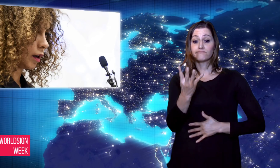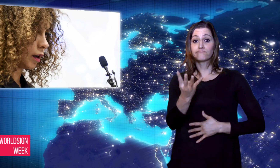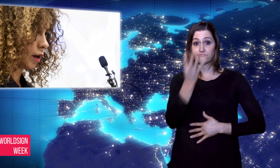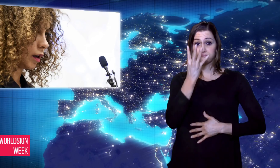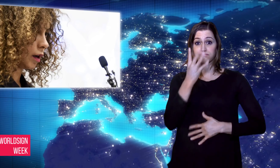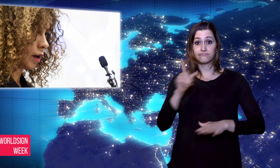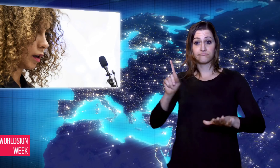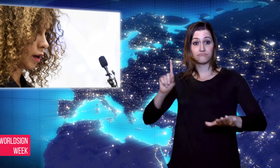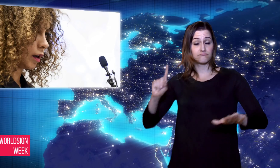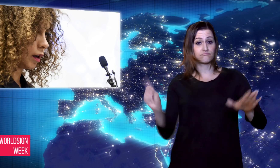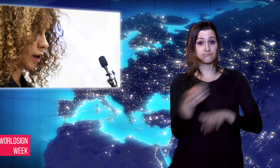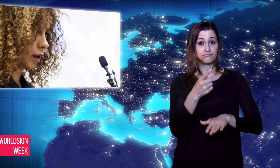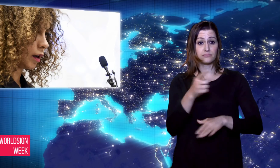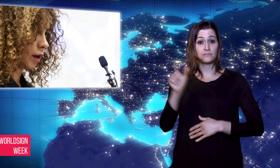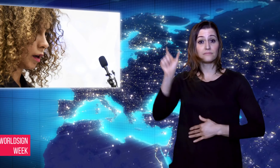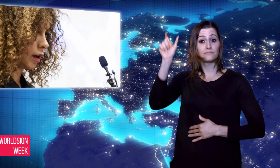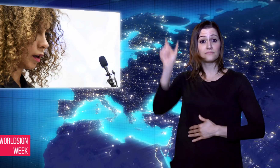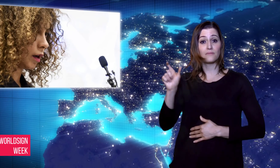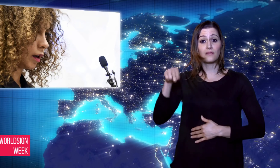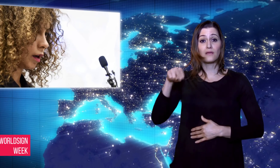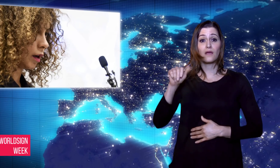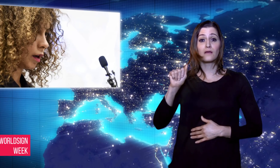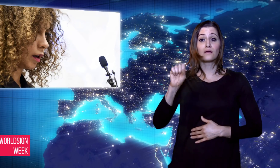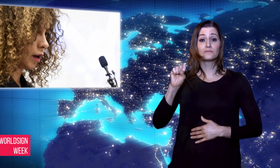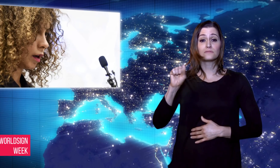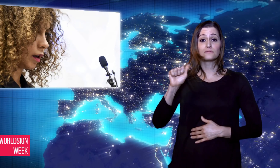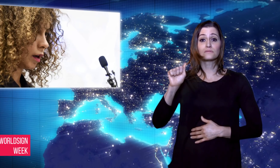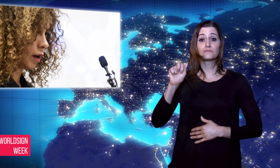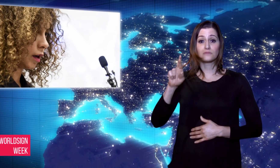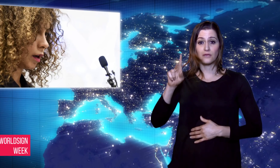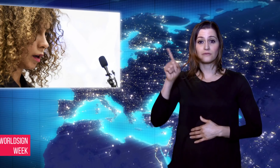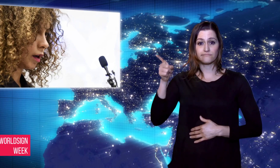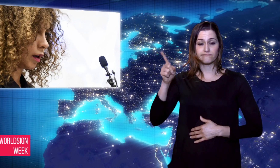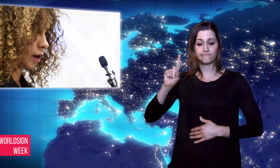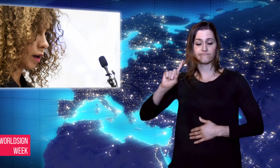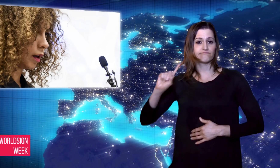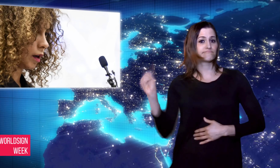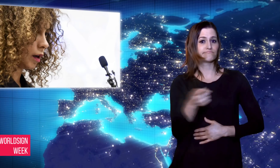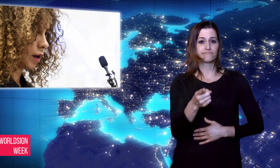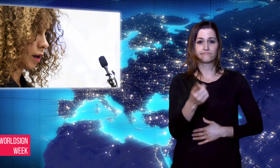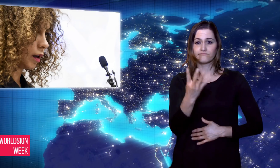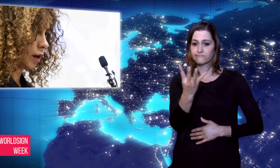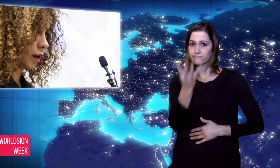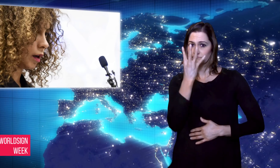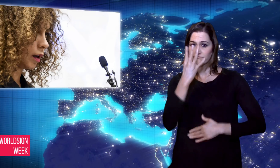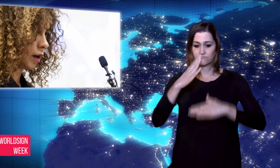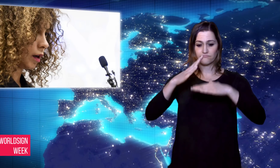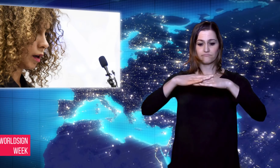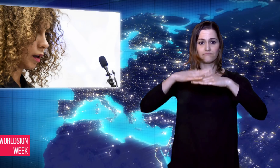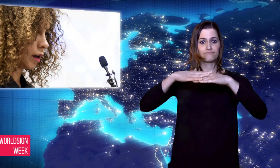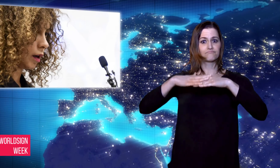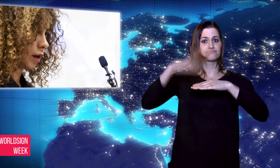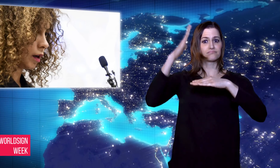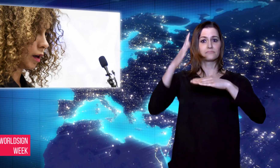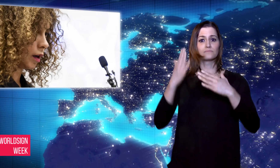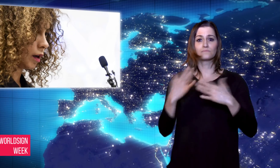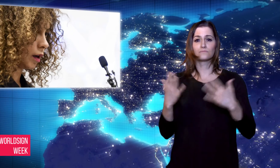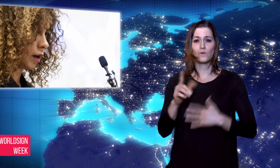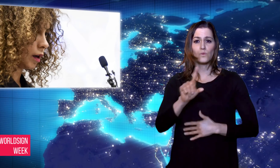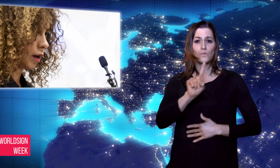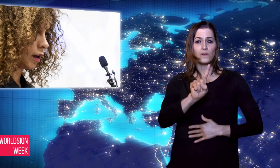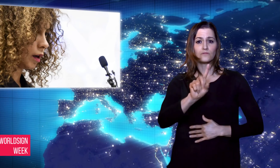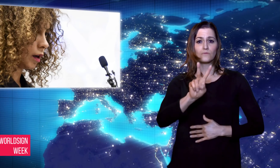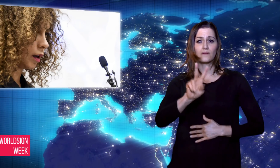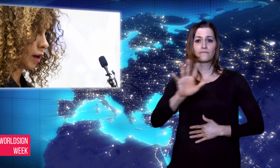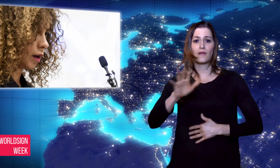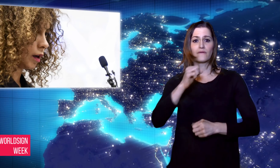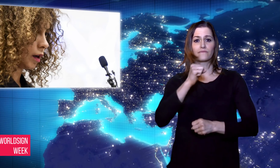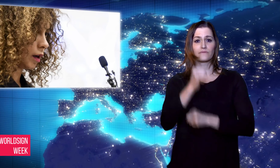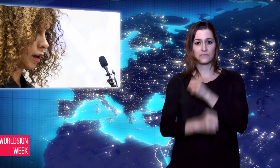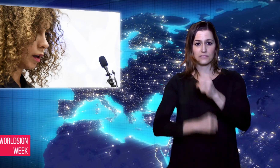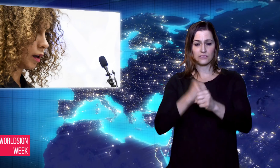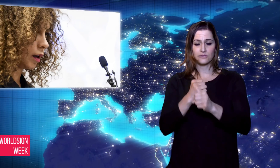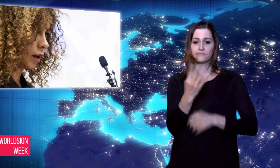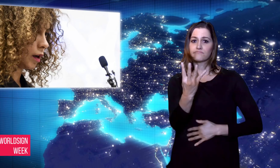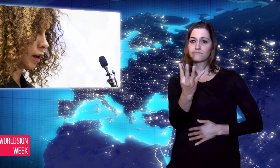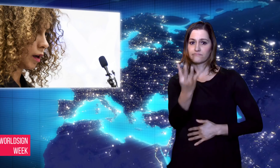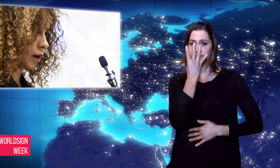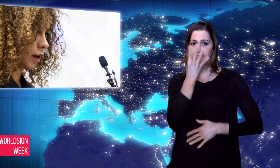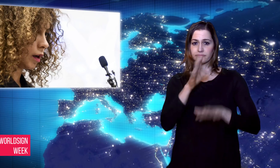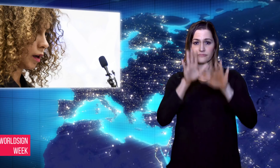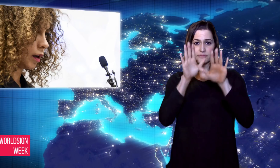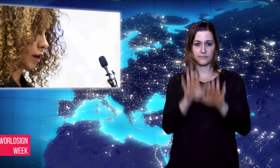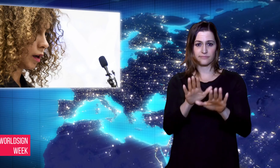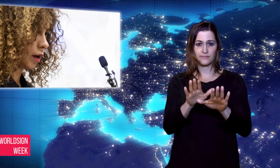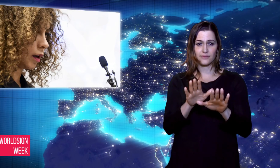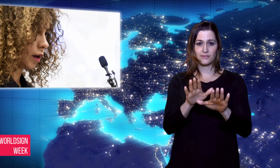prison on these latest charges.